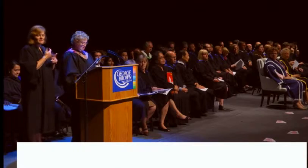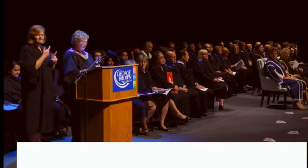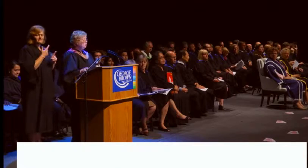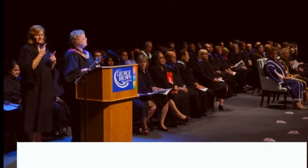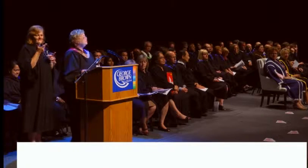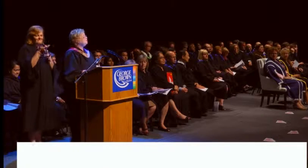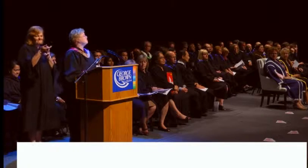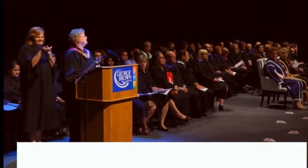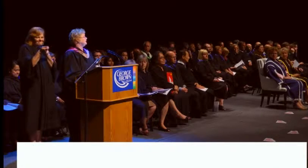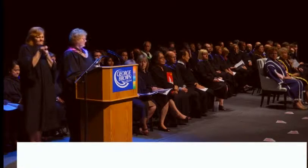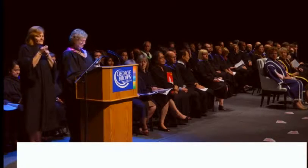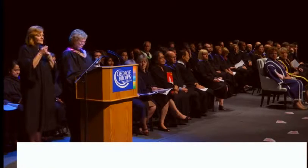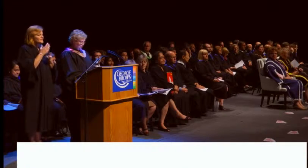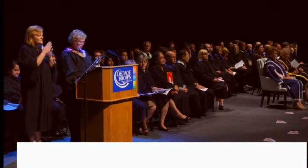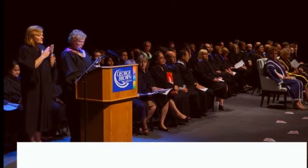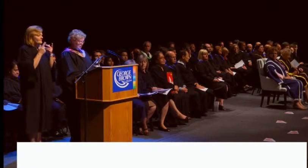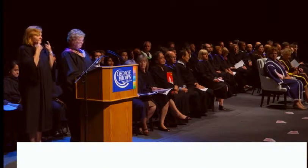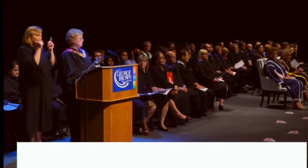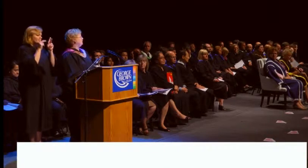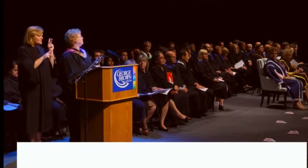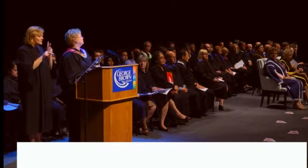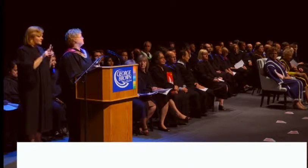INCLUDING FOUR VISITS FROM JULIA CHILD HERSELF.